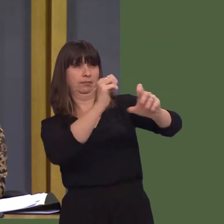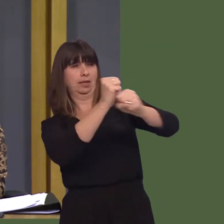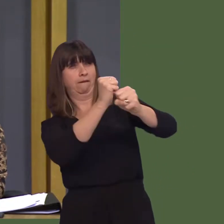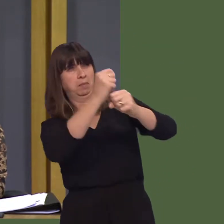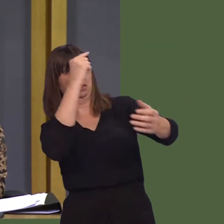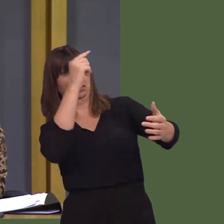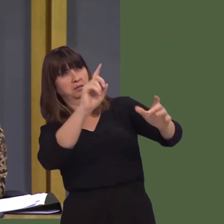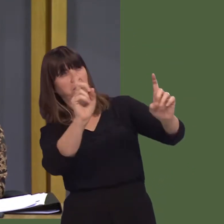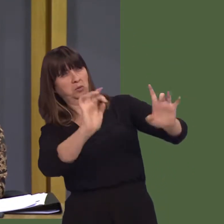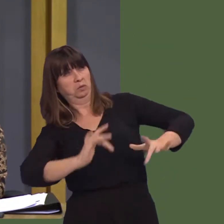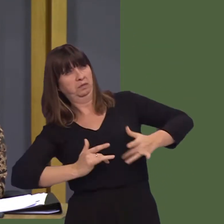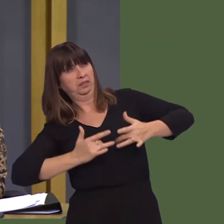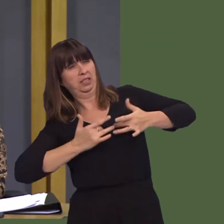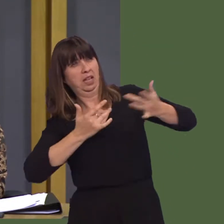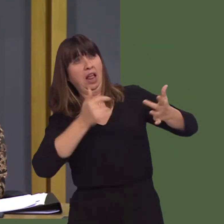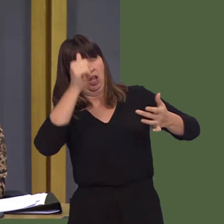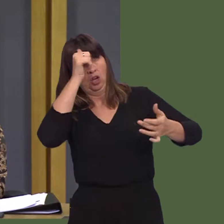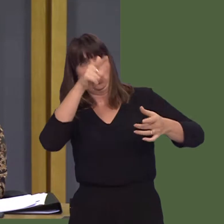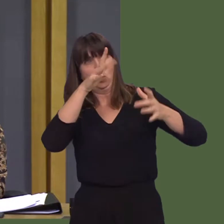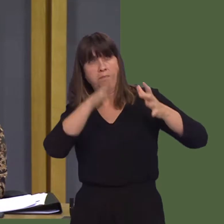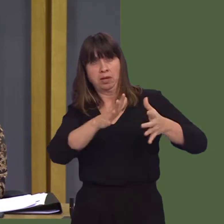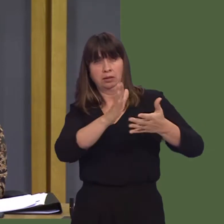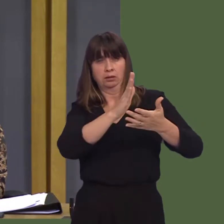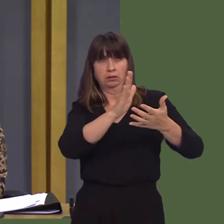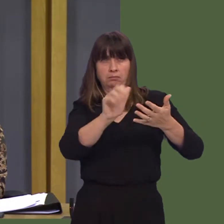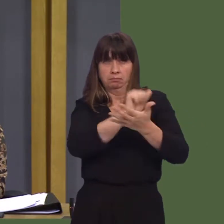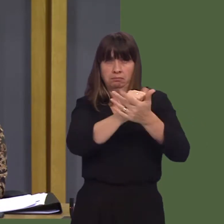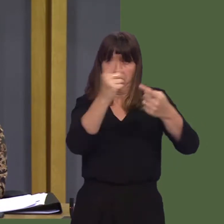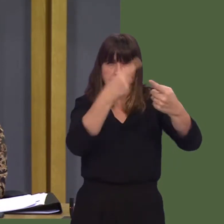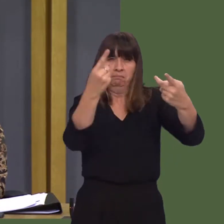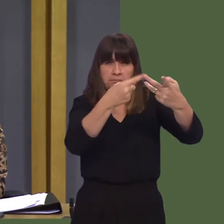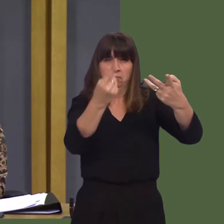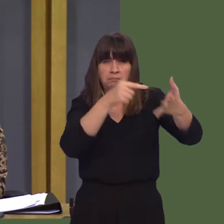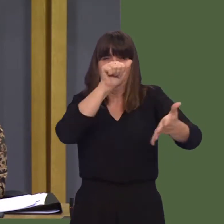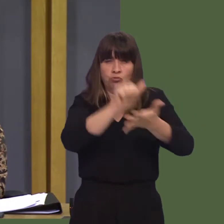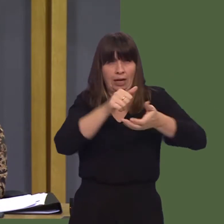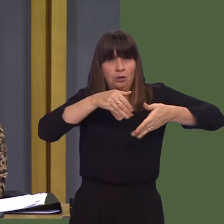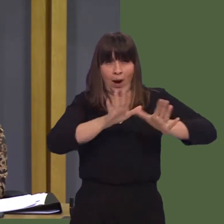of the statutory process, the due diligence is being gone throughóyou seem poised to